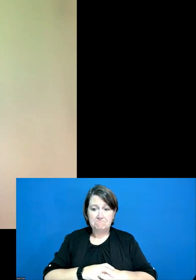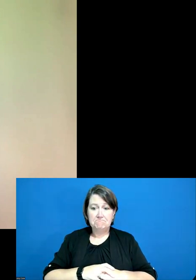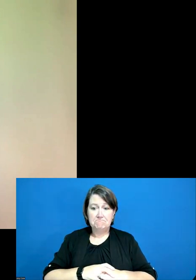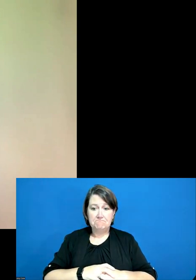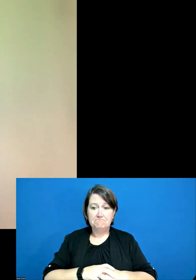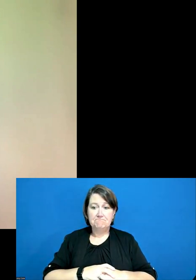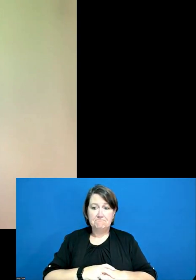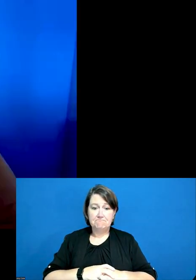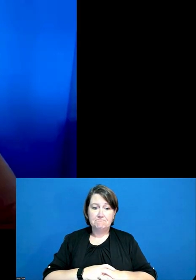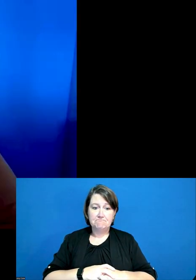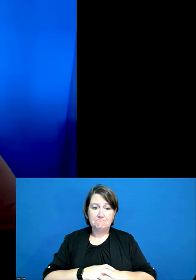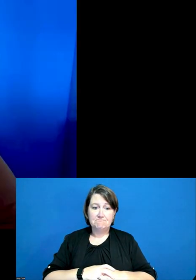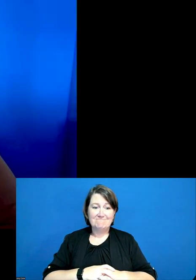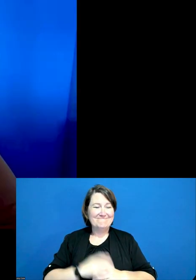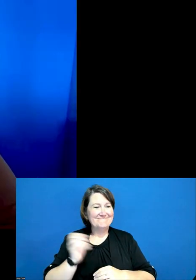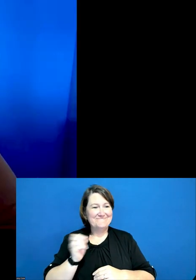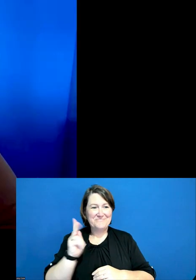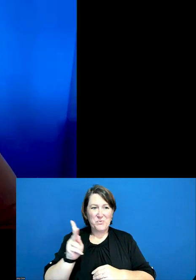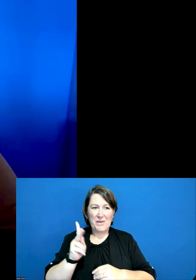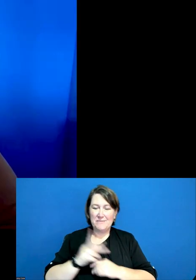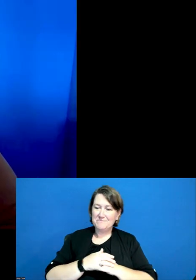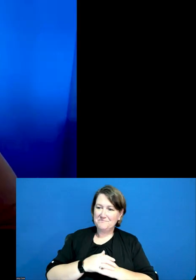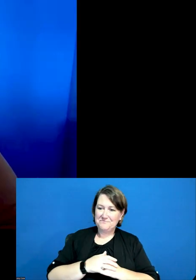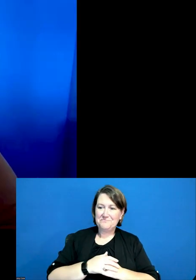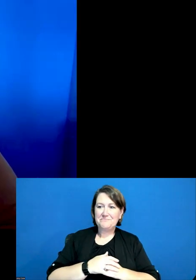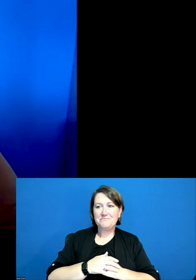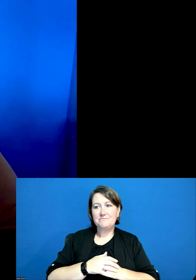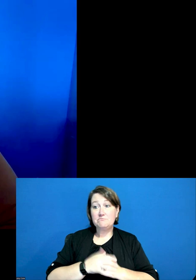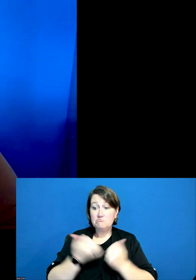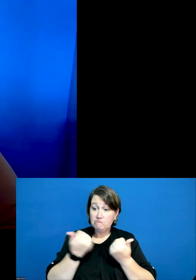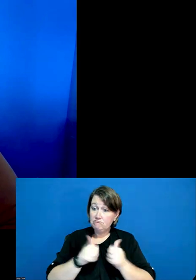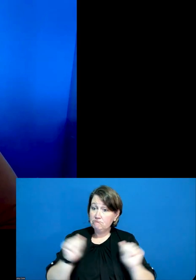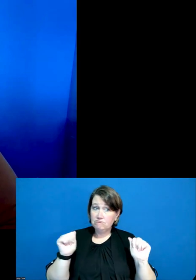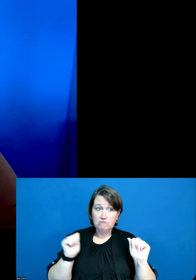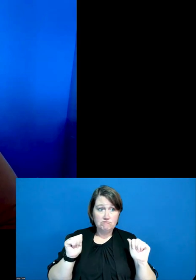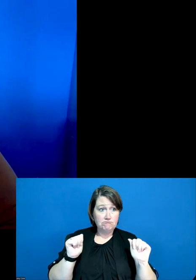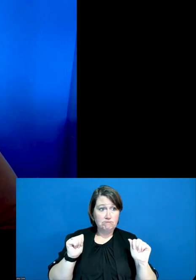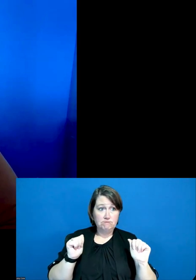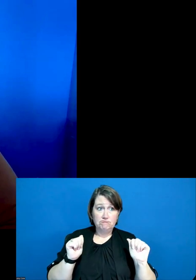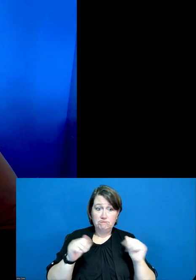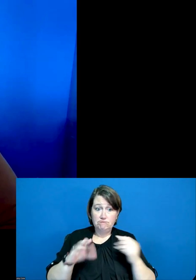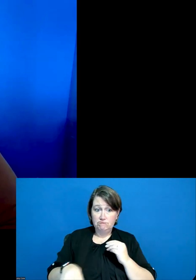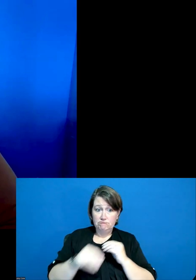All right, then. Anything else to add?